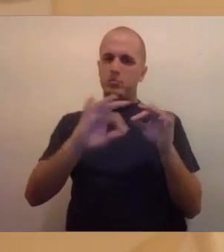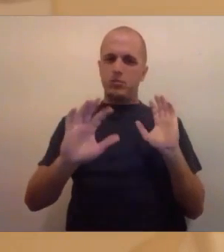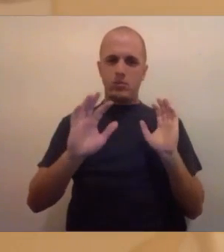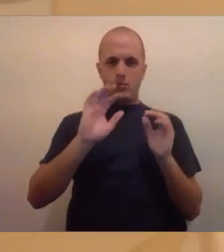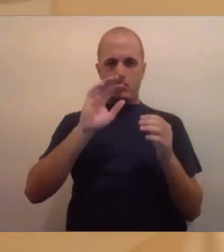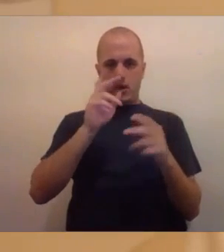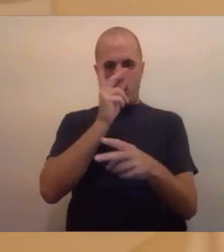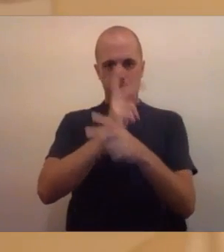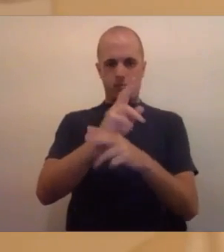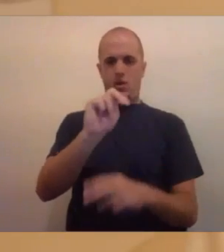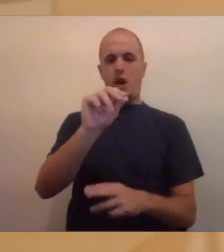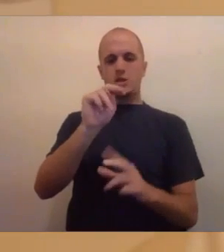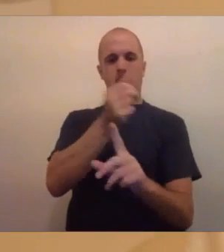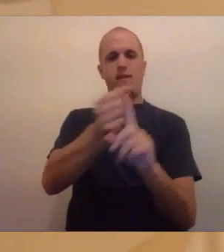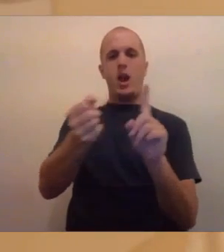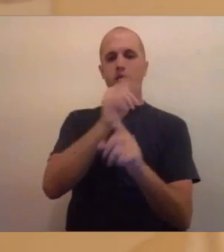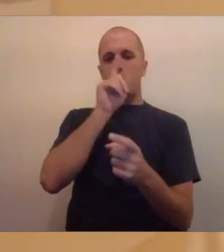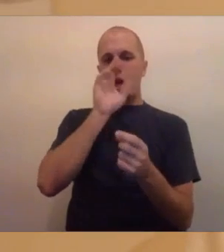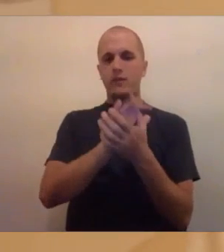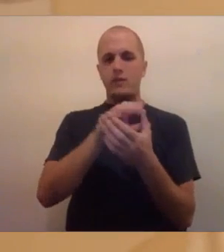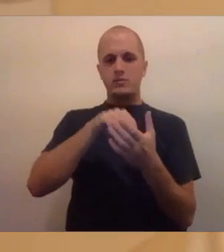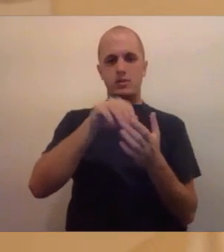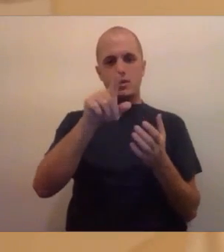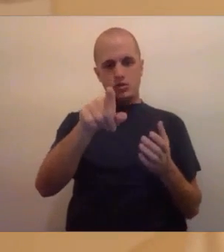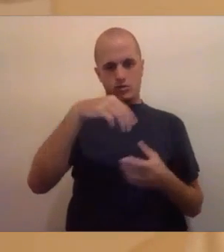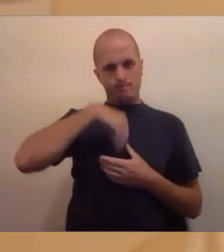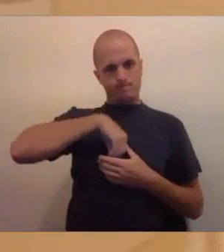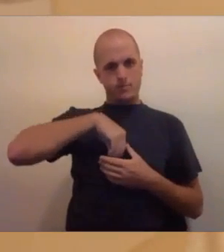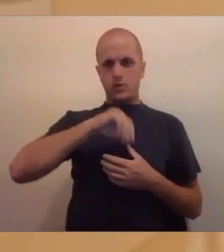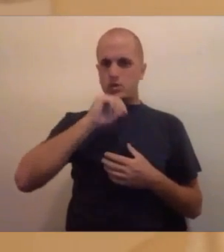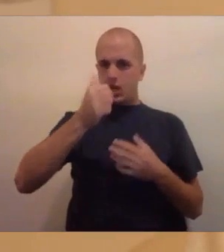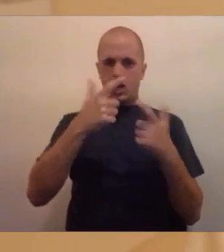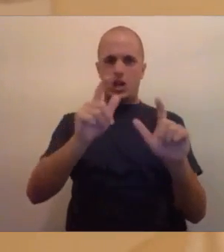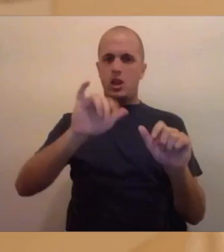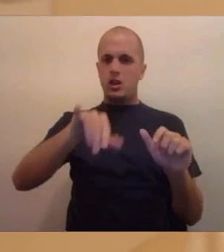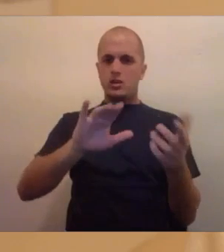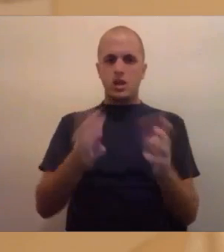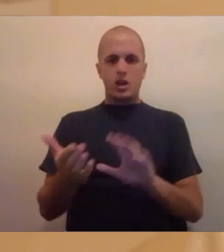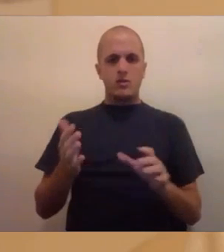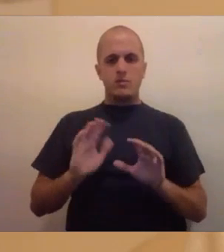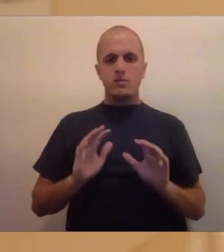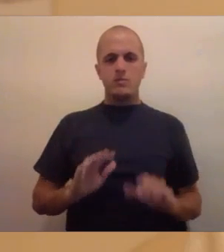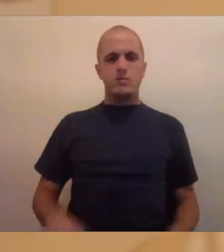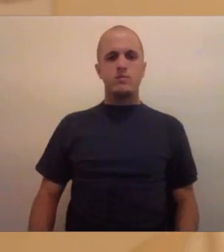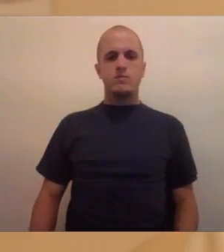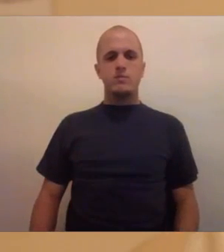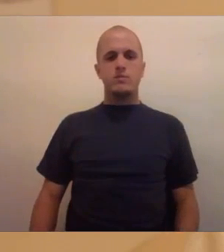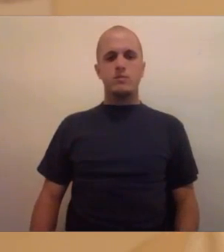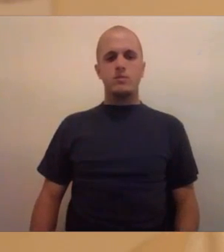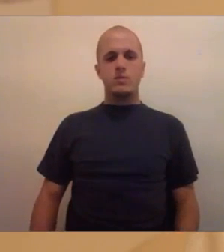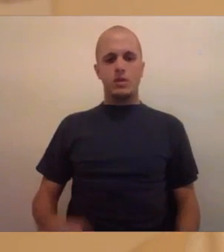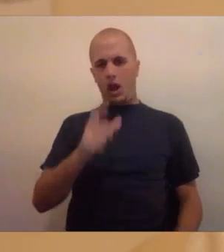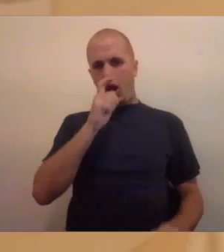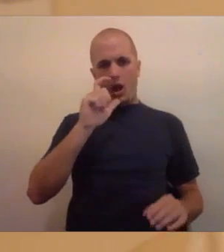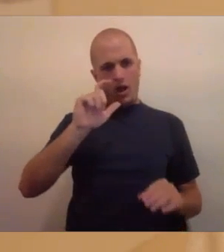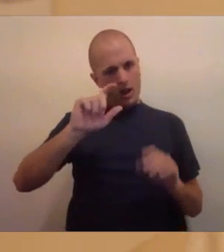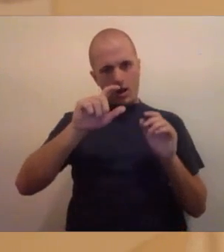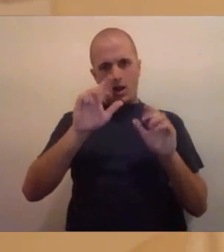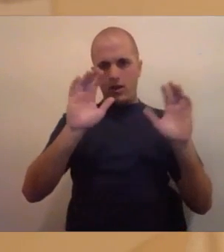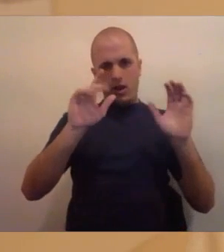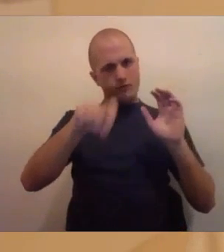Nonviolence is a very simple aspect of you. Don't let it die.